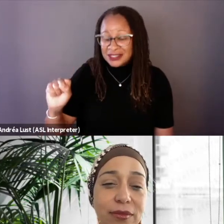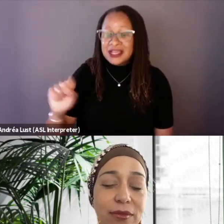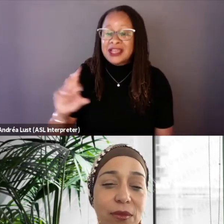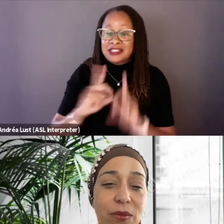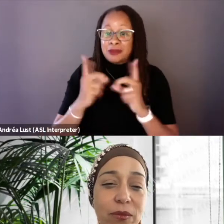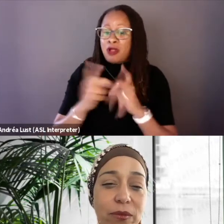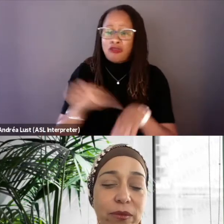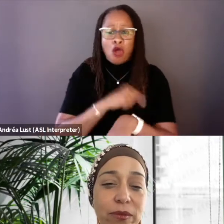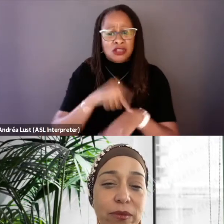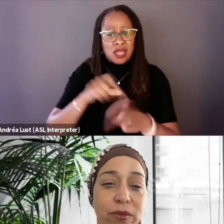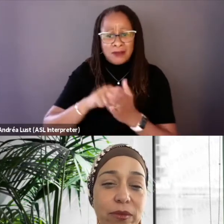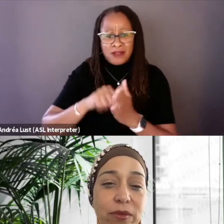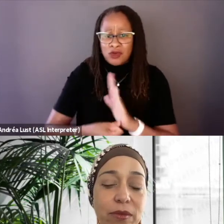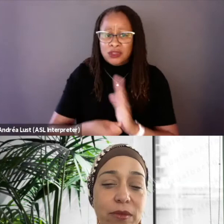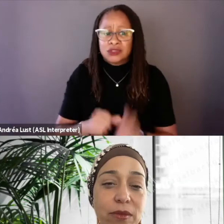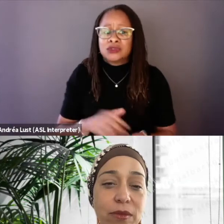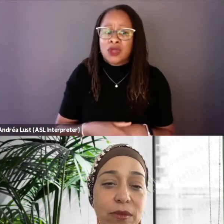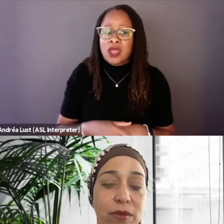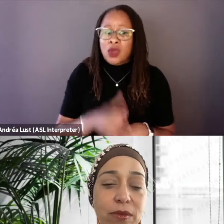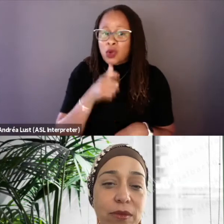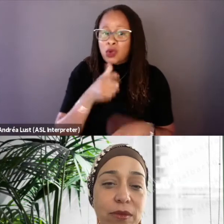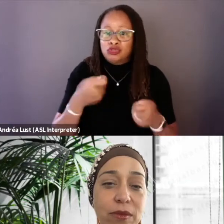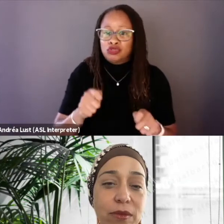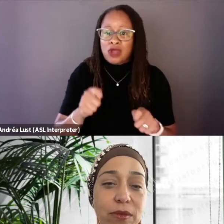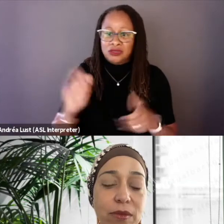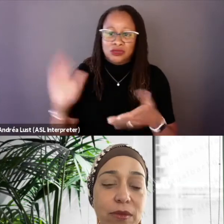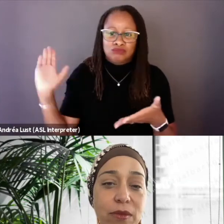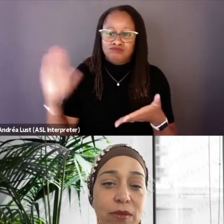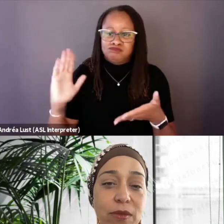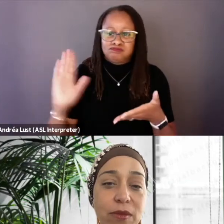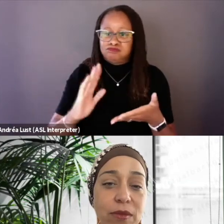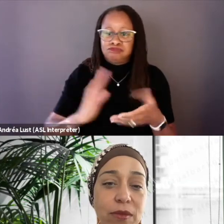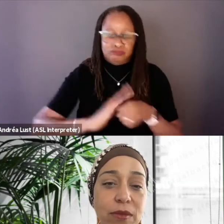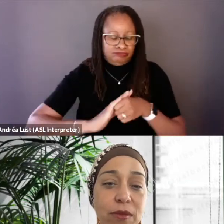who tried to drive down black people registering to vote